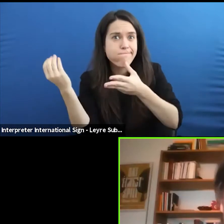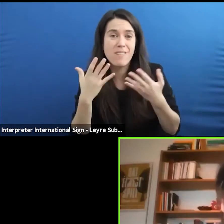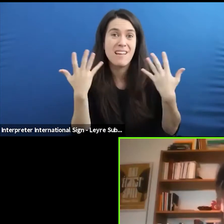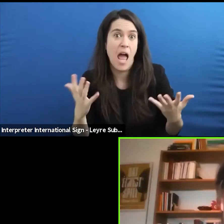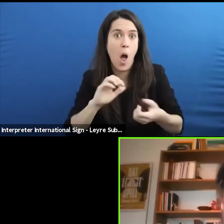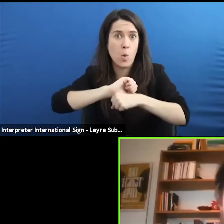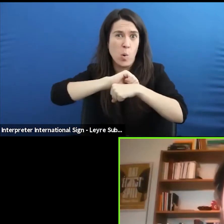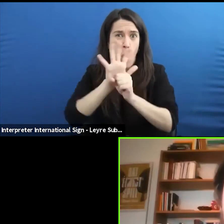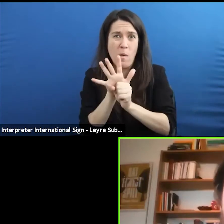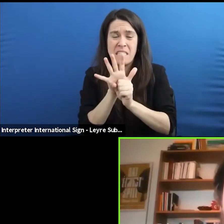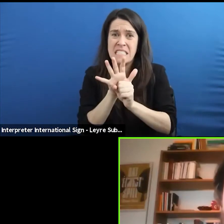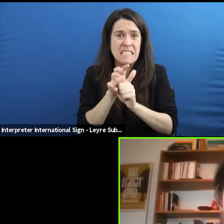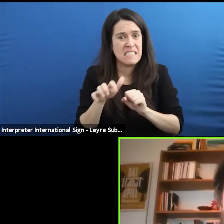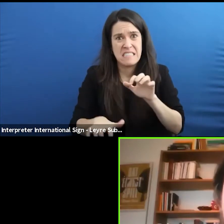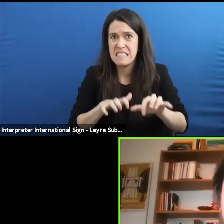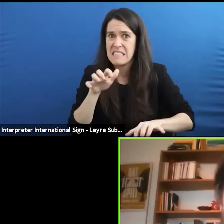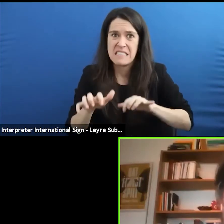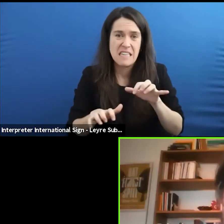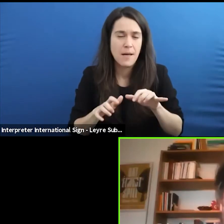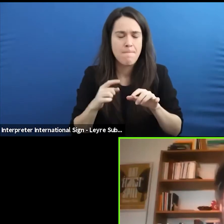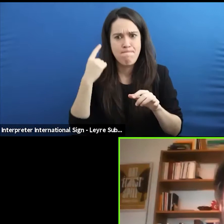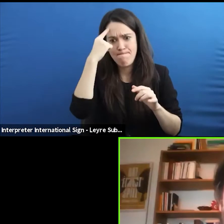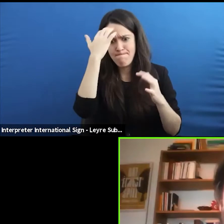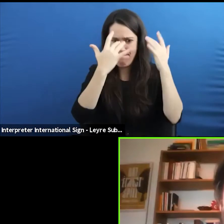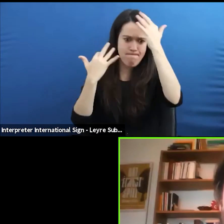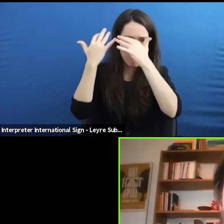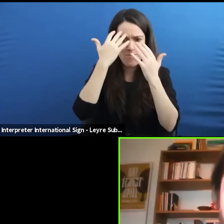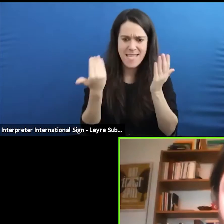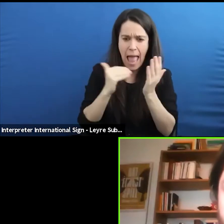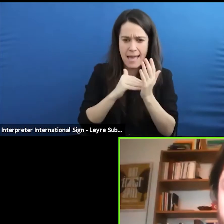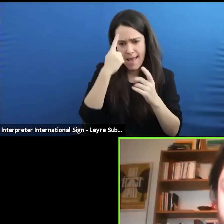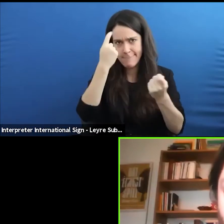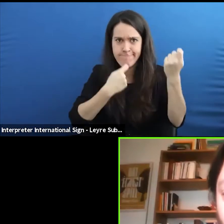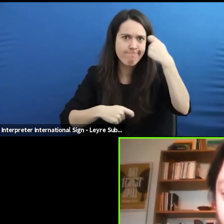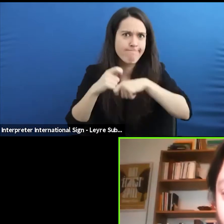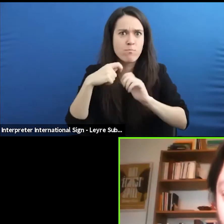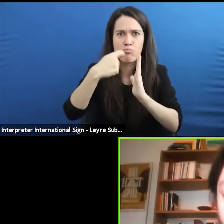the necessity to rethink, reinvent and recreate projects that were on the